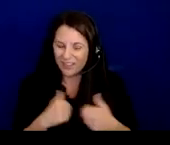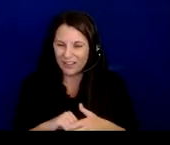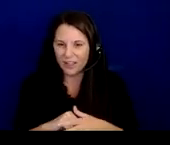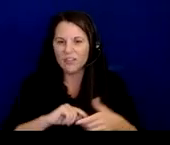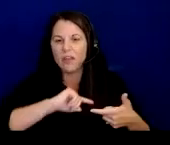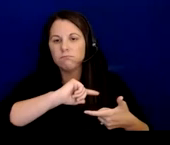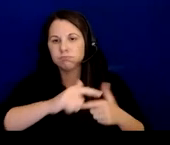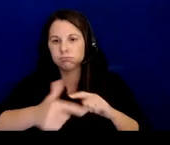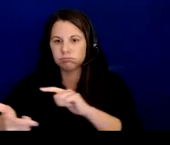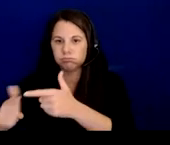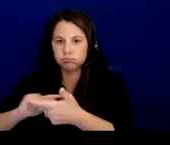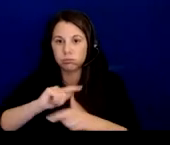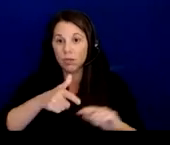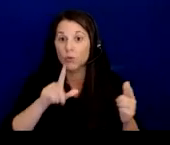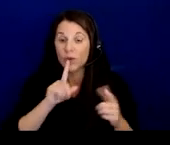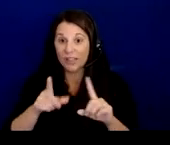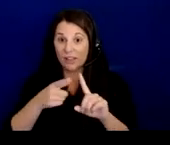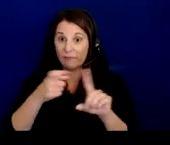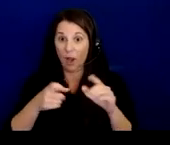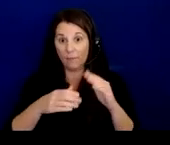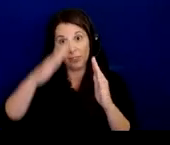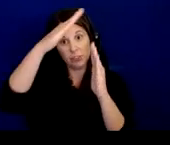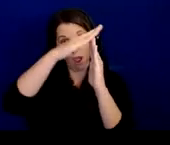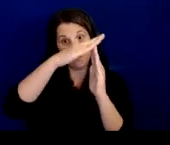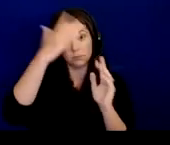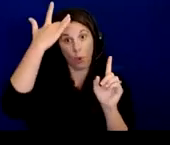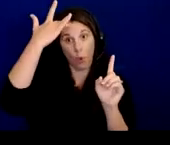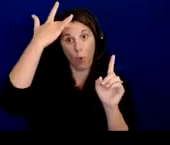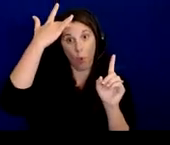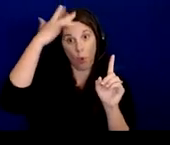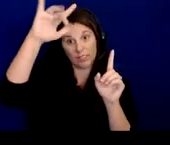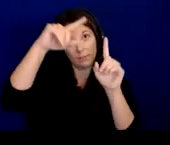Not just that single direction from the top down, the smart people and everybody else